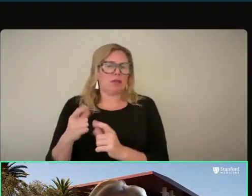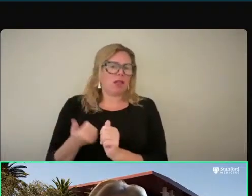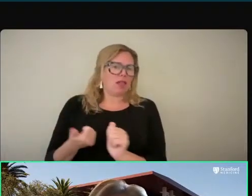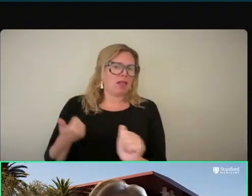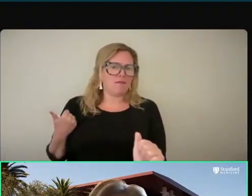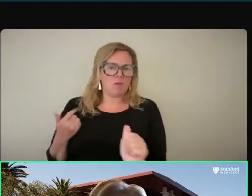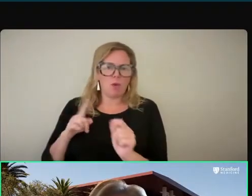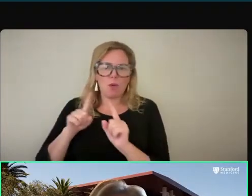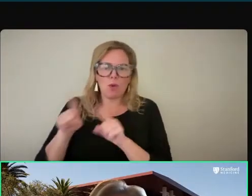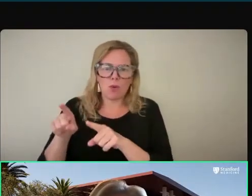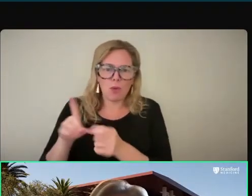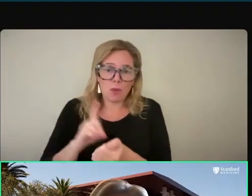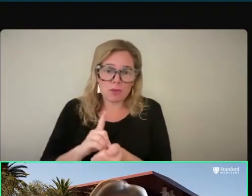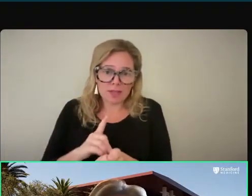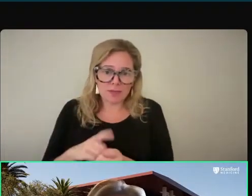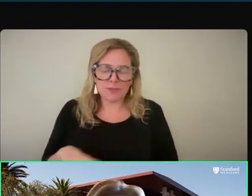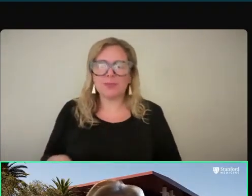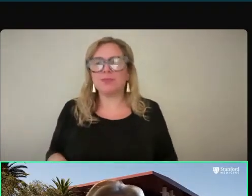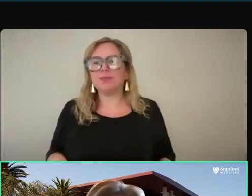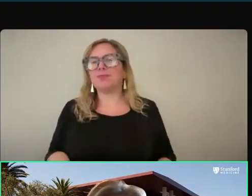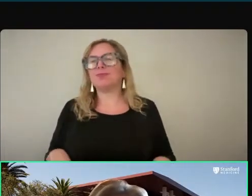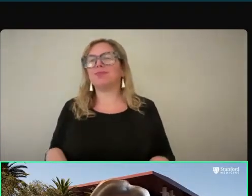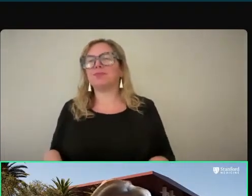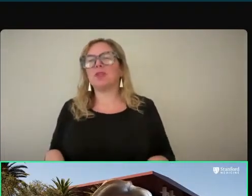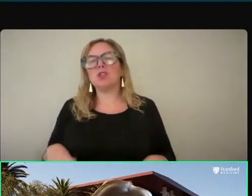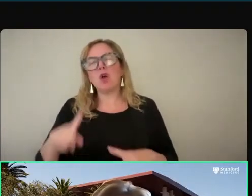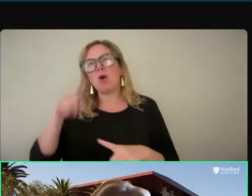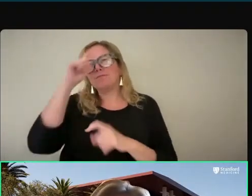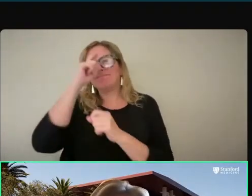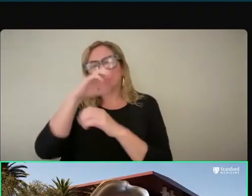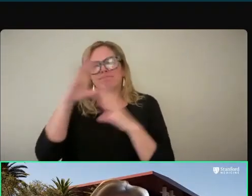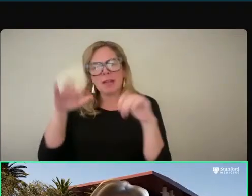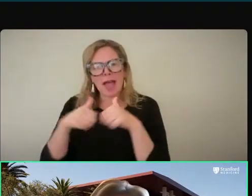telehealth is, how could telehealth mitigate some of the barriers that some people with